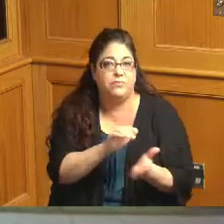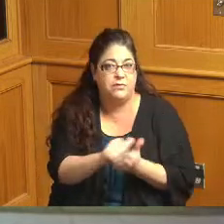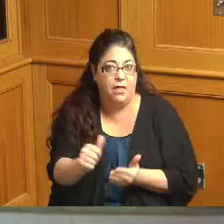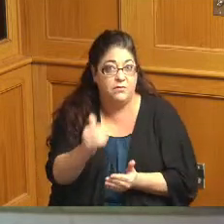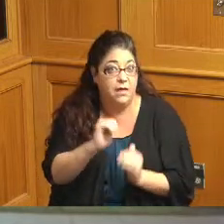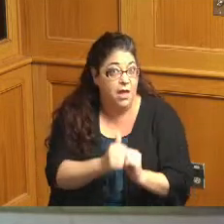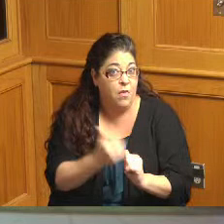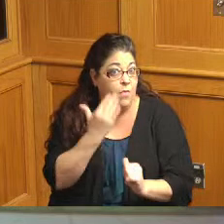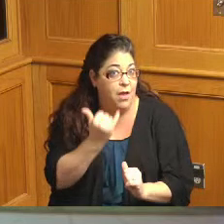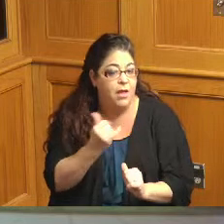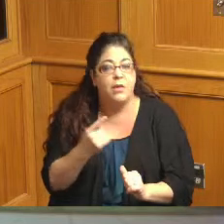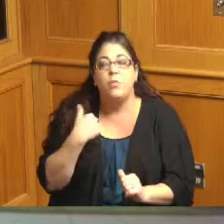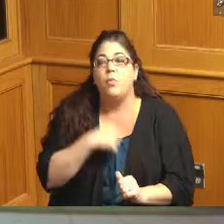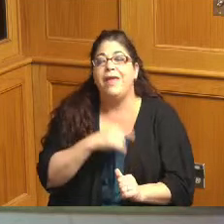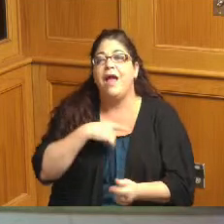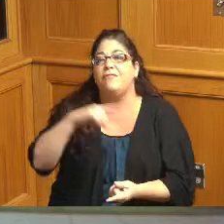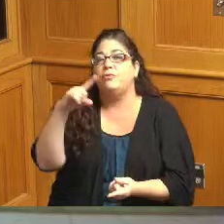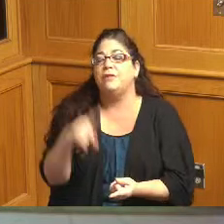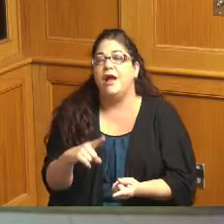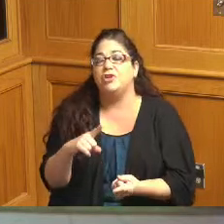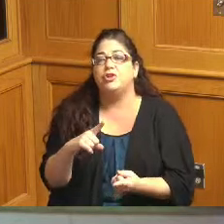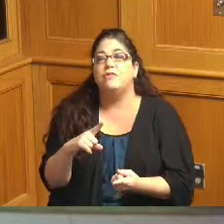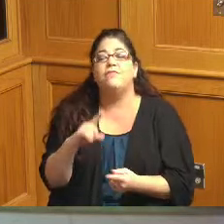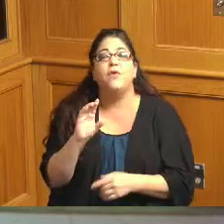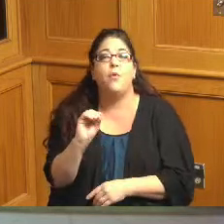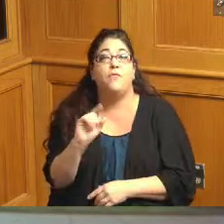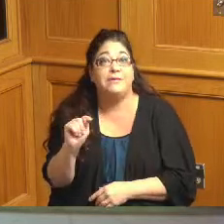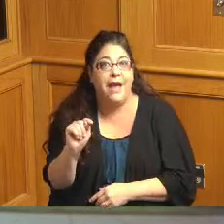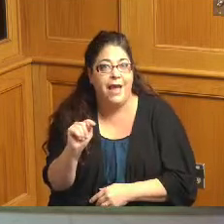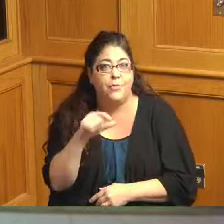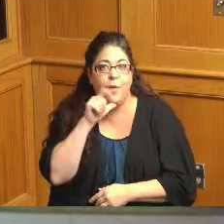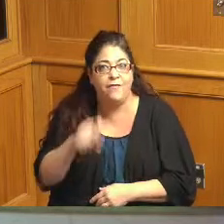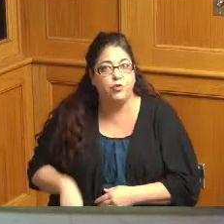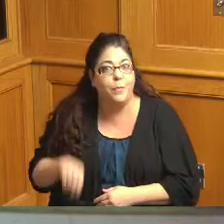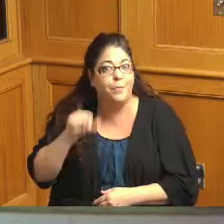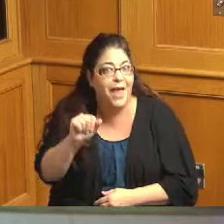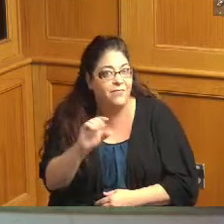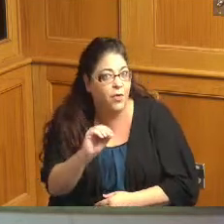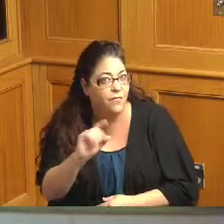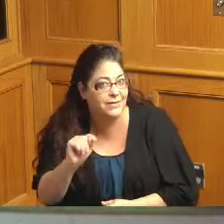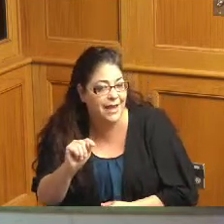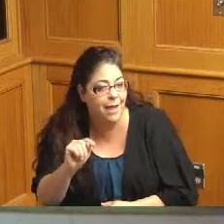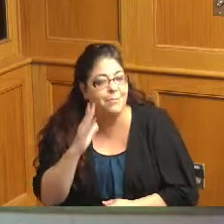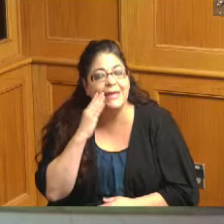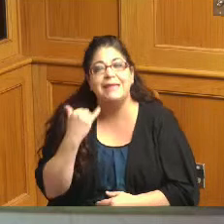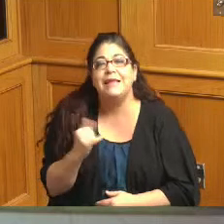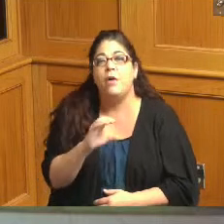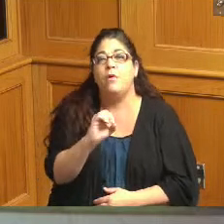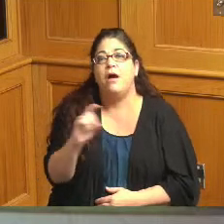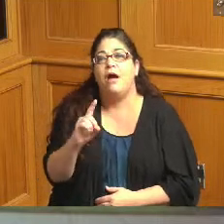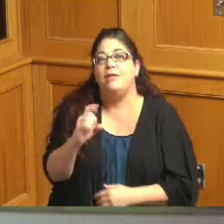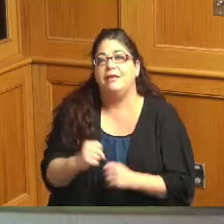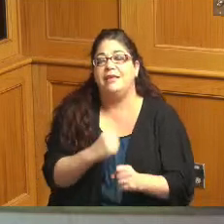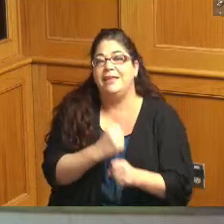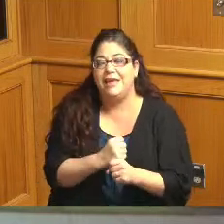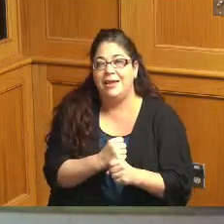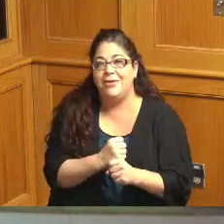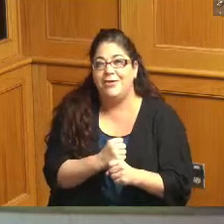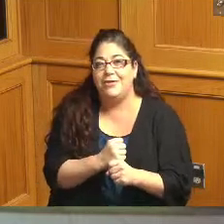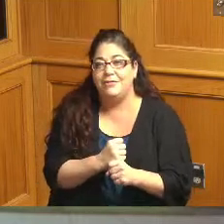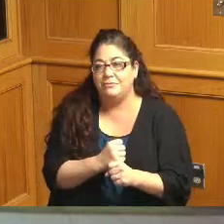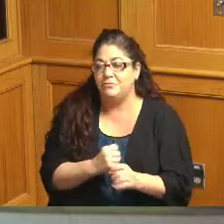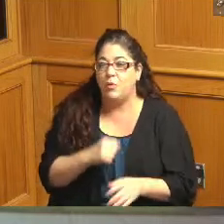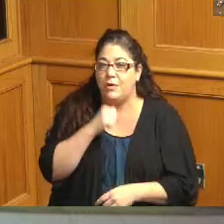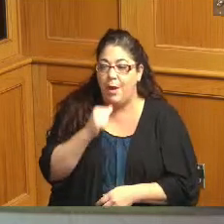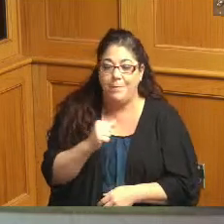because of a reduction in the overtime needed in an odd year election cycle so this will be in line